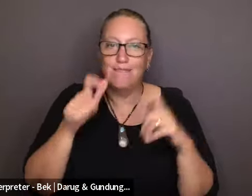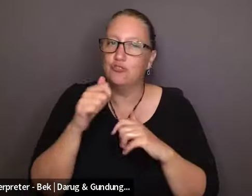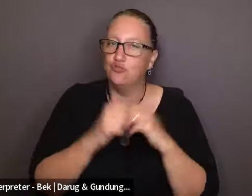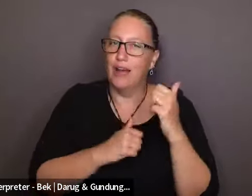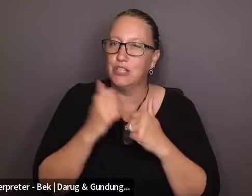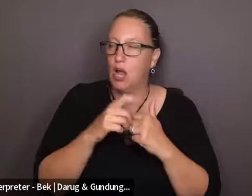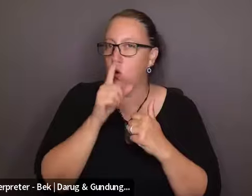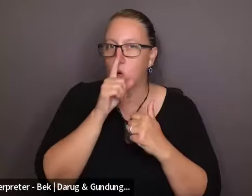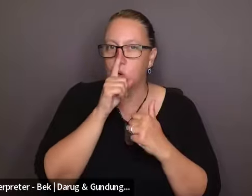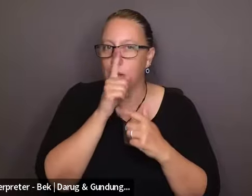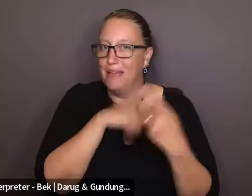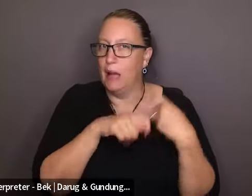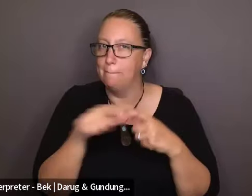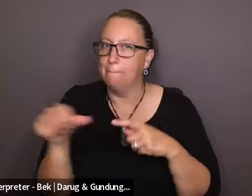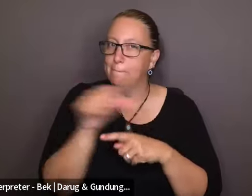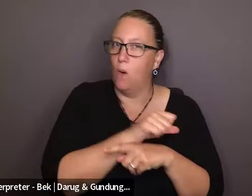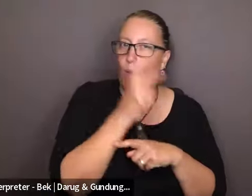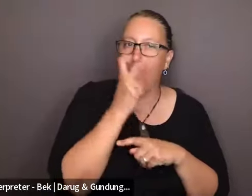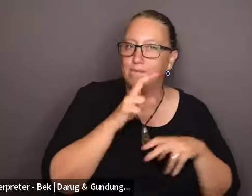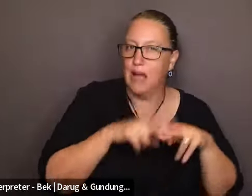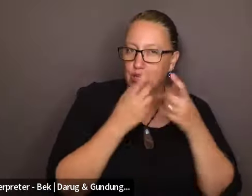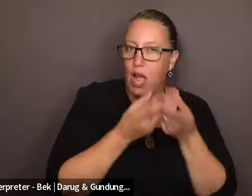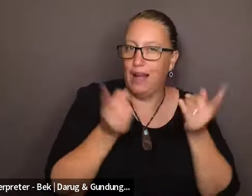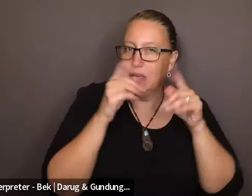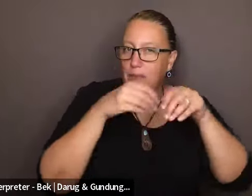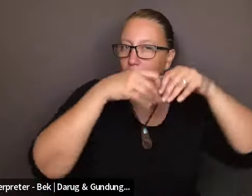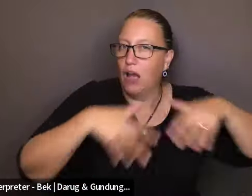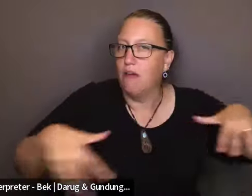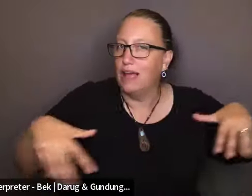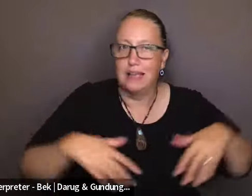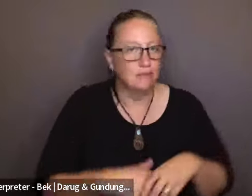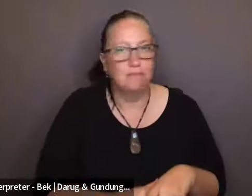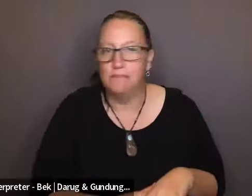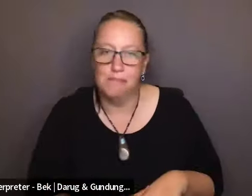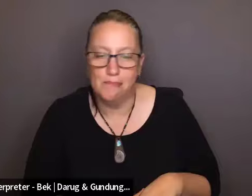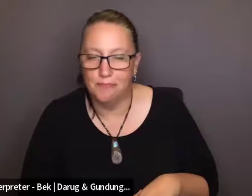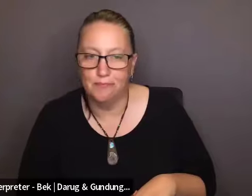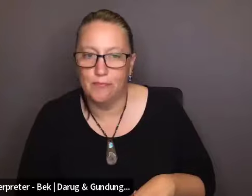advisory groups as a substitute for real leadership